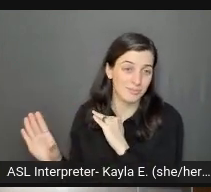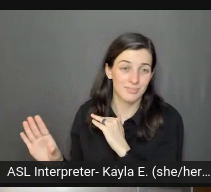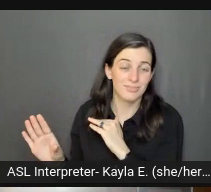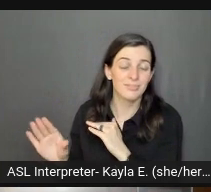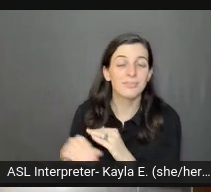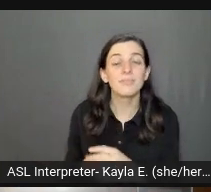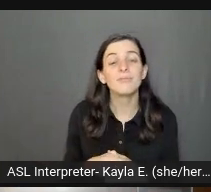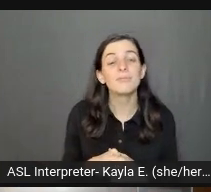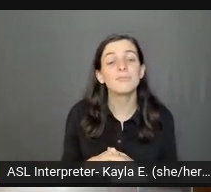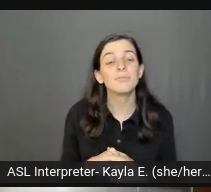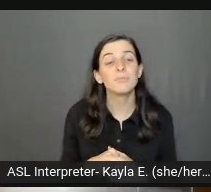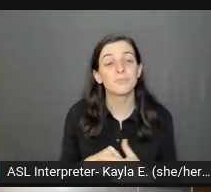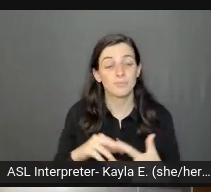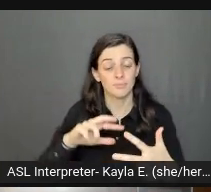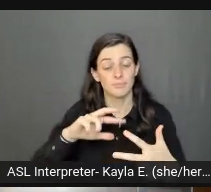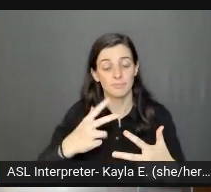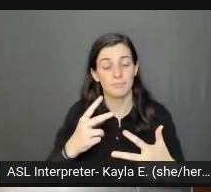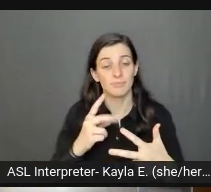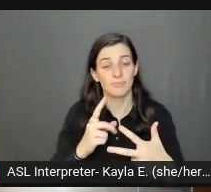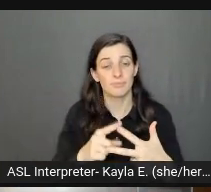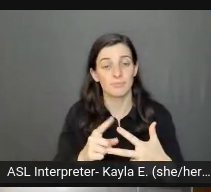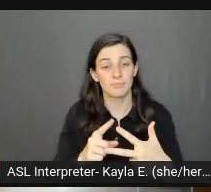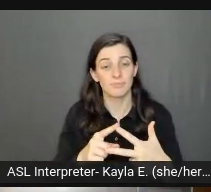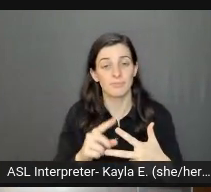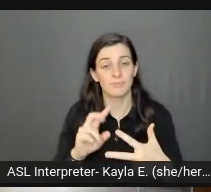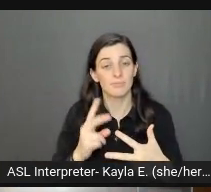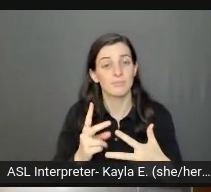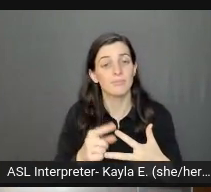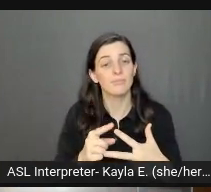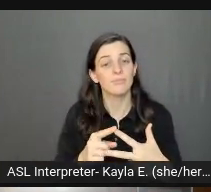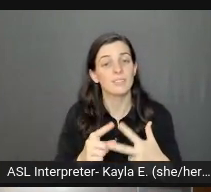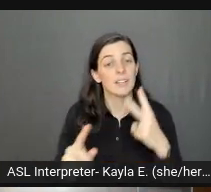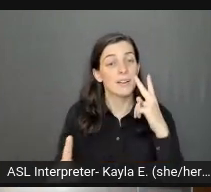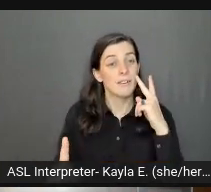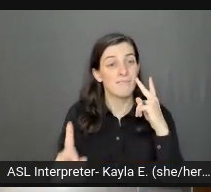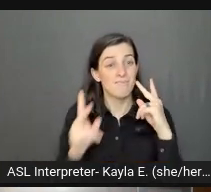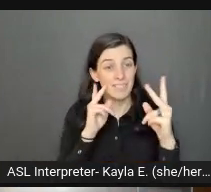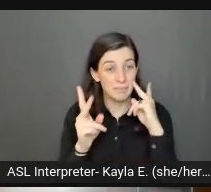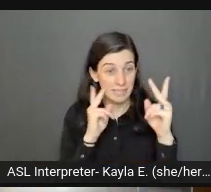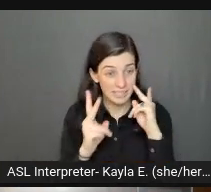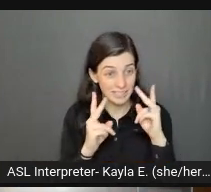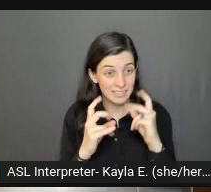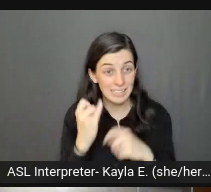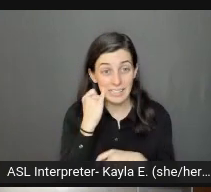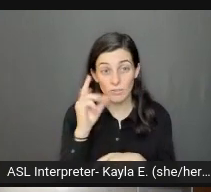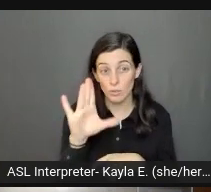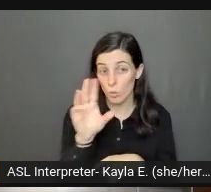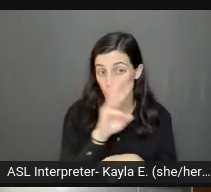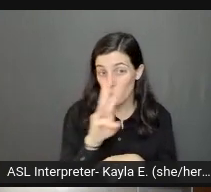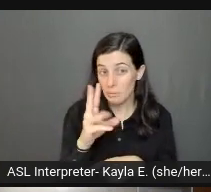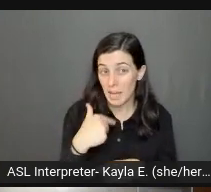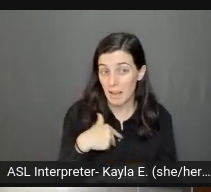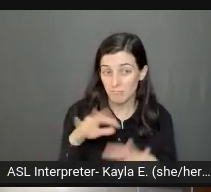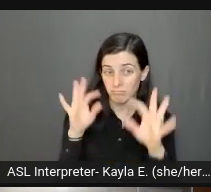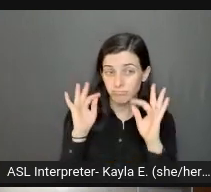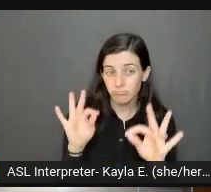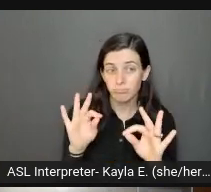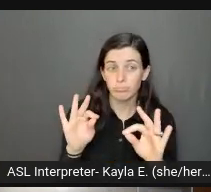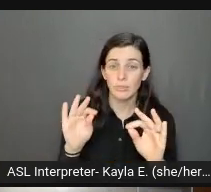Second, gather visibility. If your website has perfectly set elements such as headings,